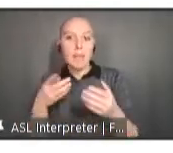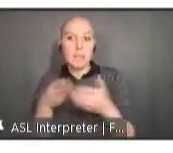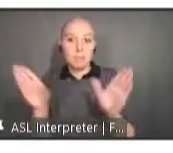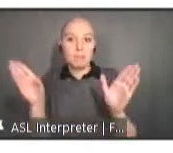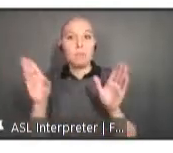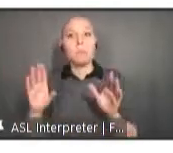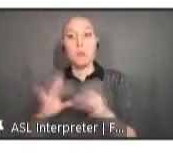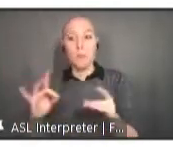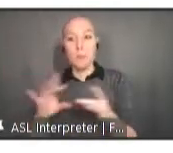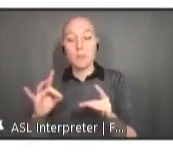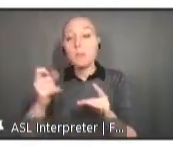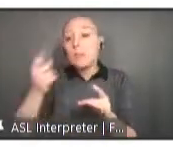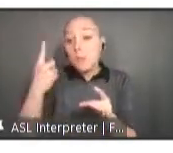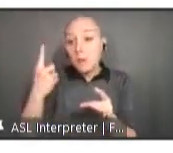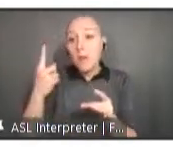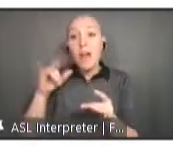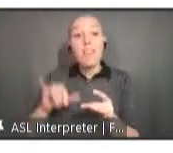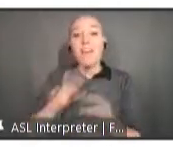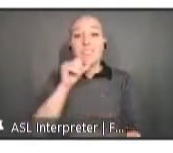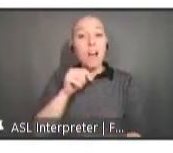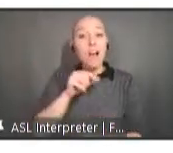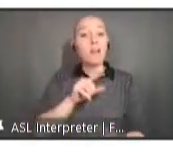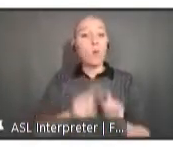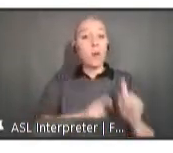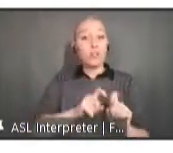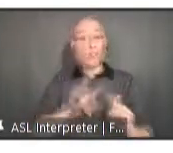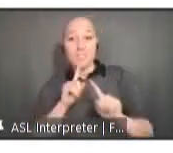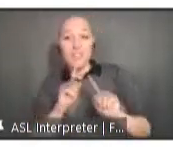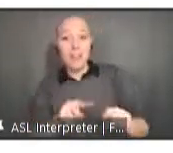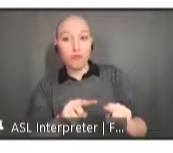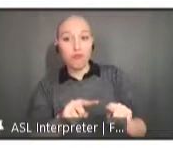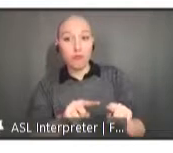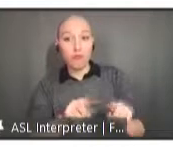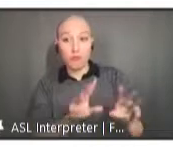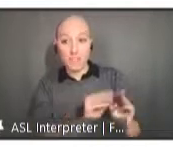They represent an opportunity for individuals who'd like to make a statement and to do so.